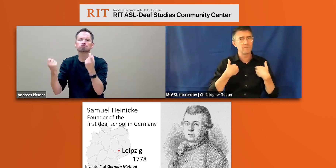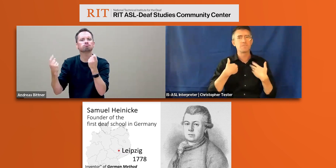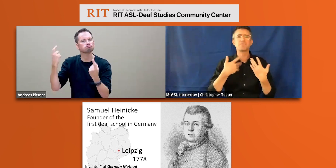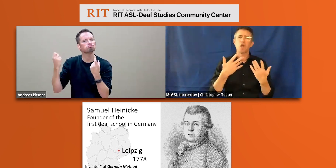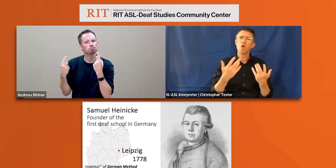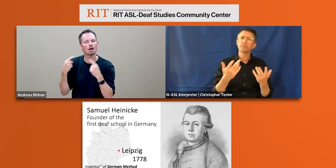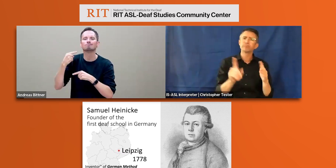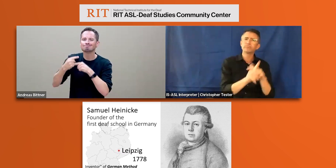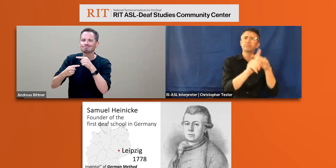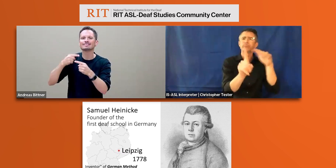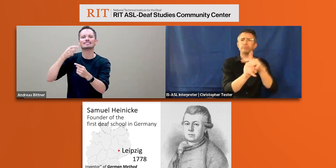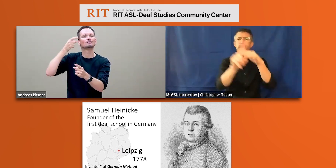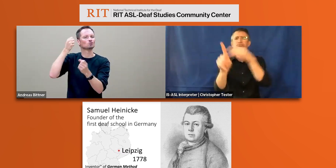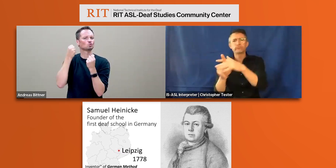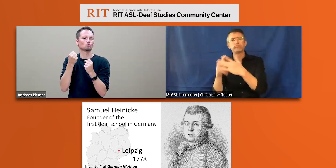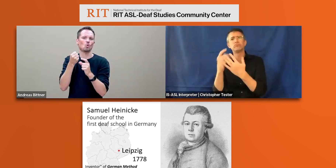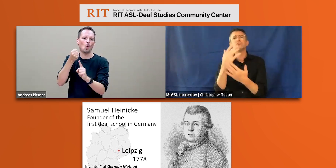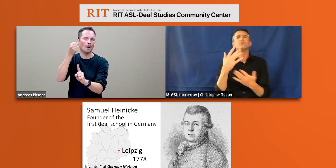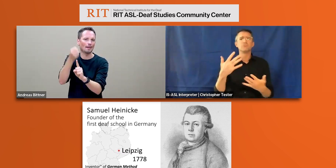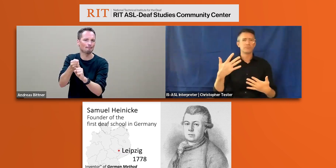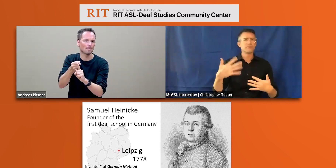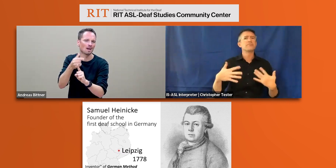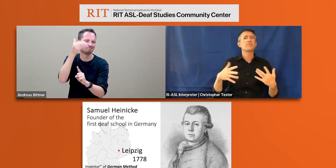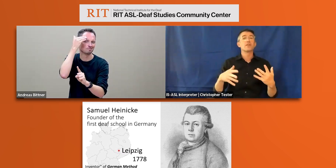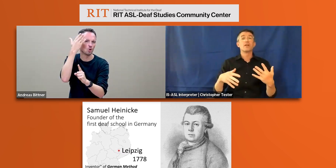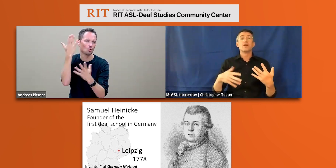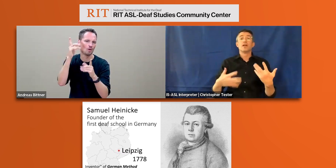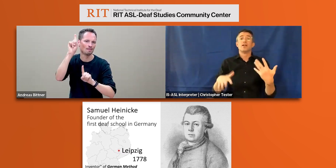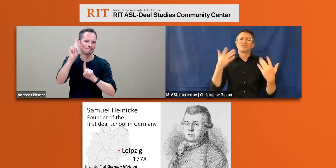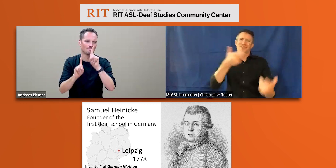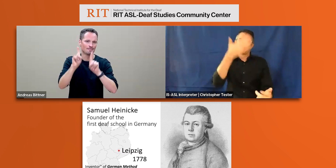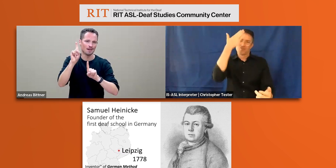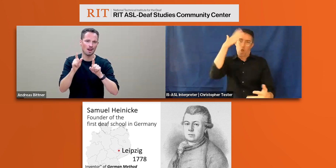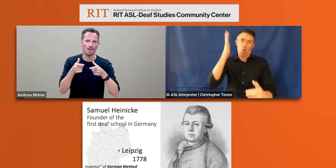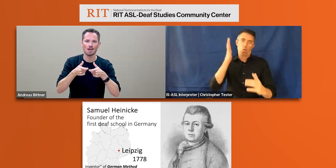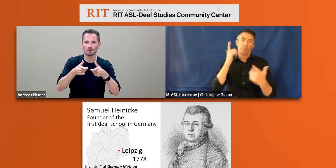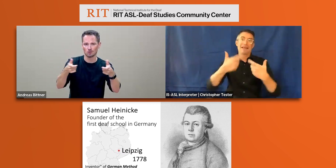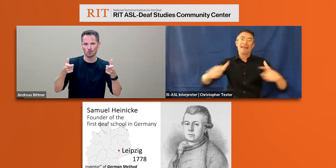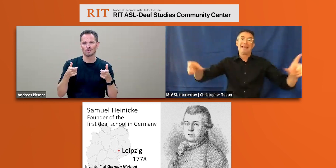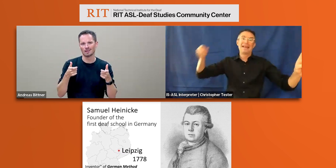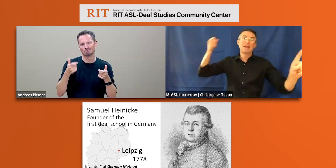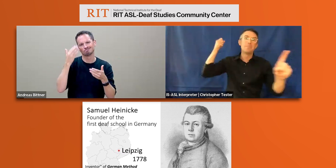Some advocated for signing, some advocated for speaking.